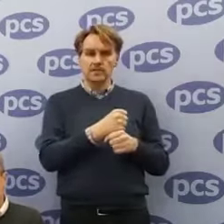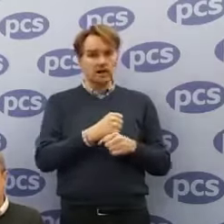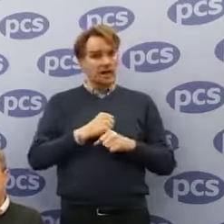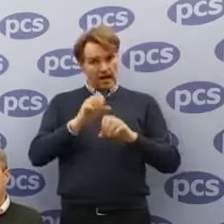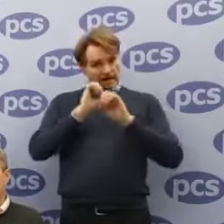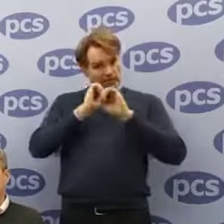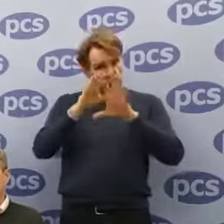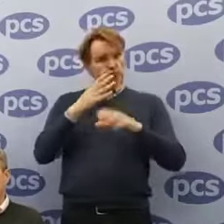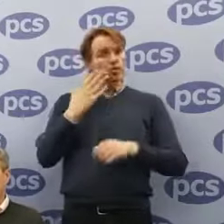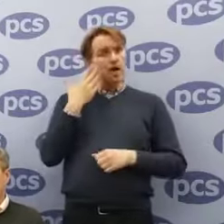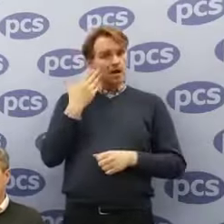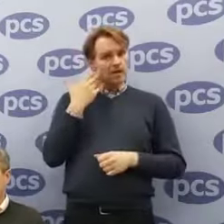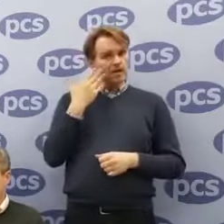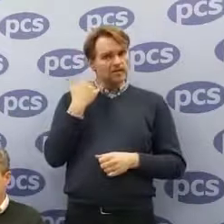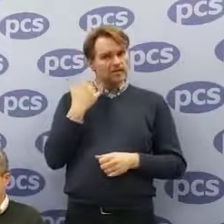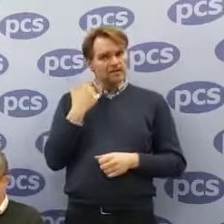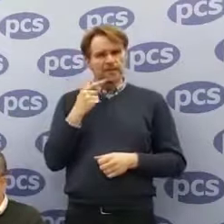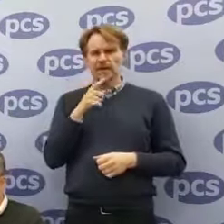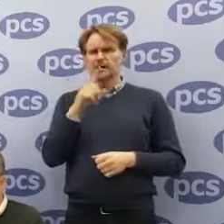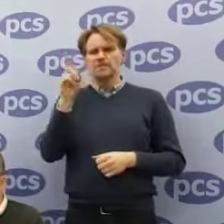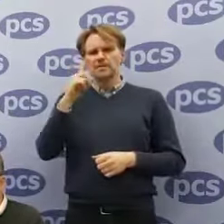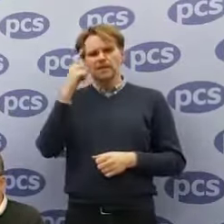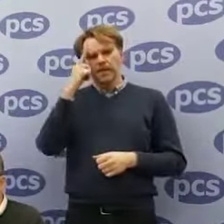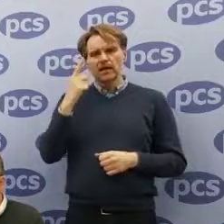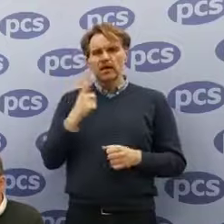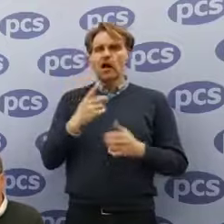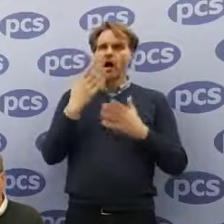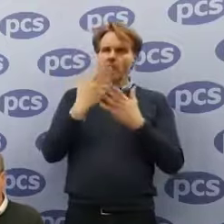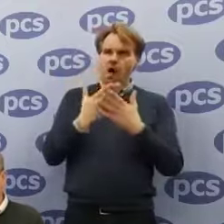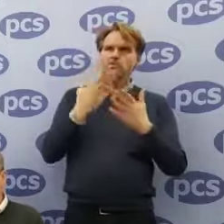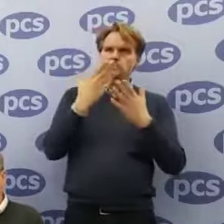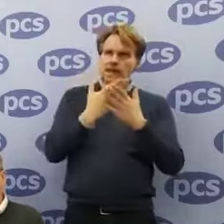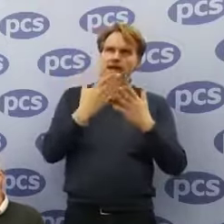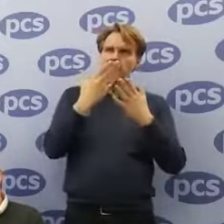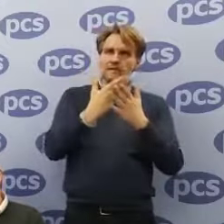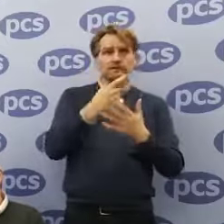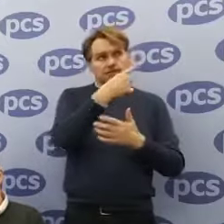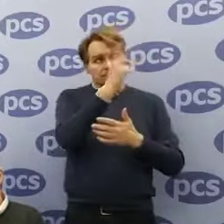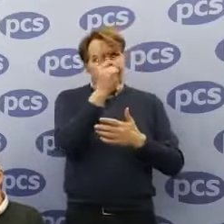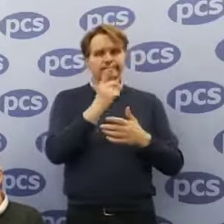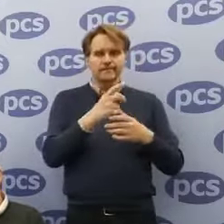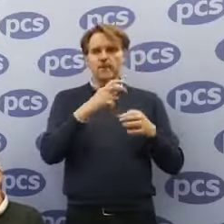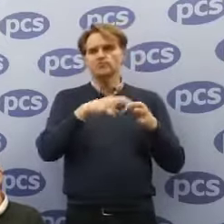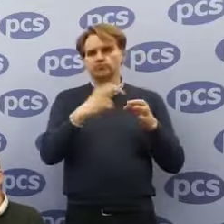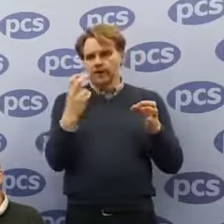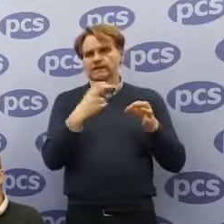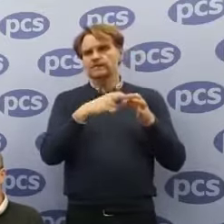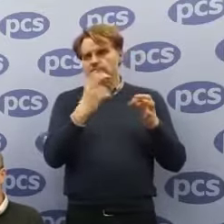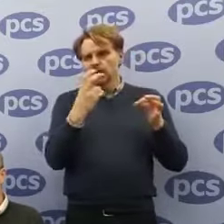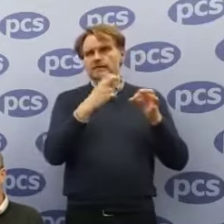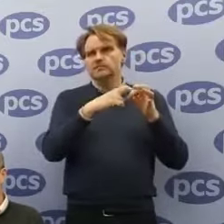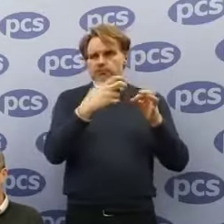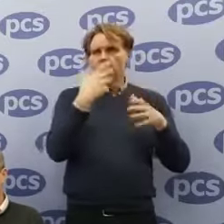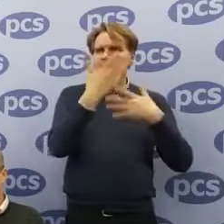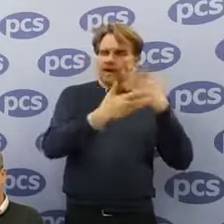you know a lot of people think people are just obsessed with Brexit but I think what we have to do is turn that around and actually say what is about to